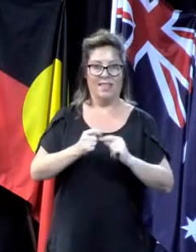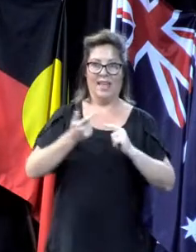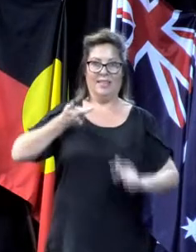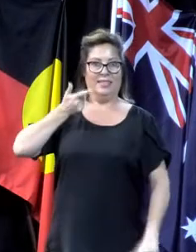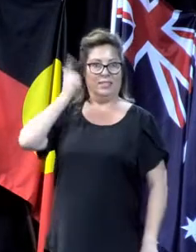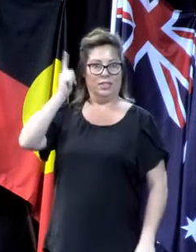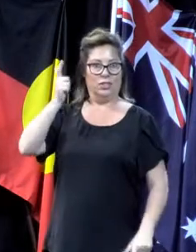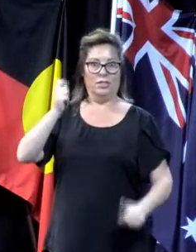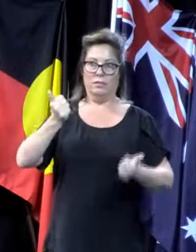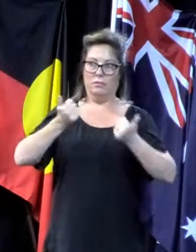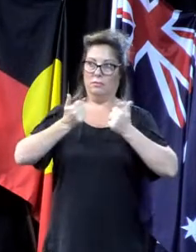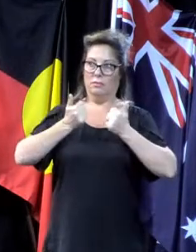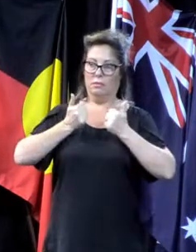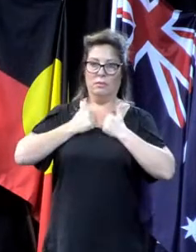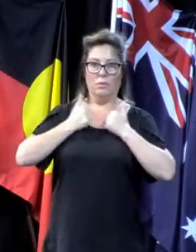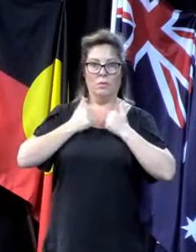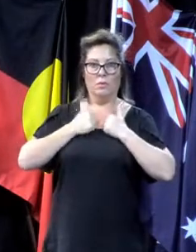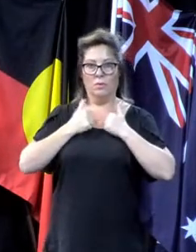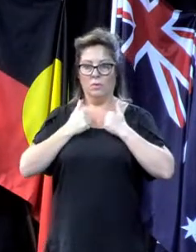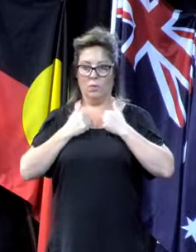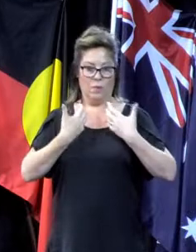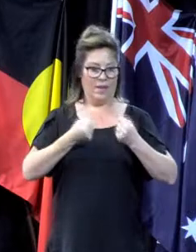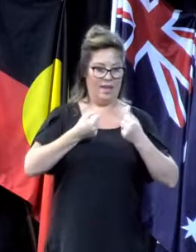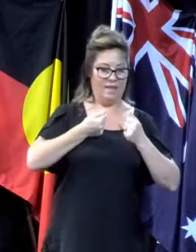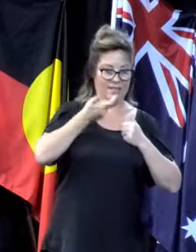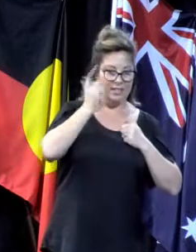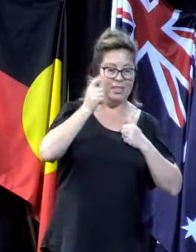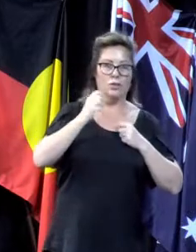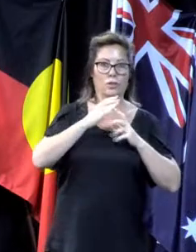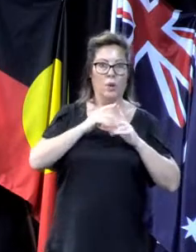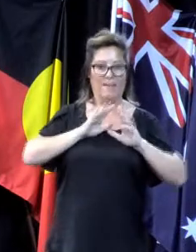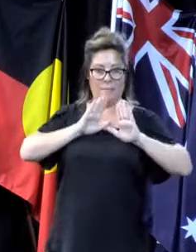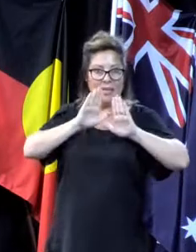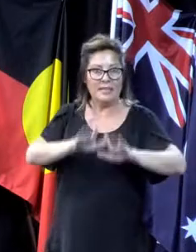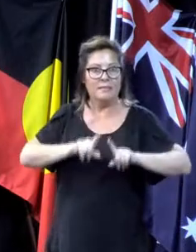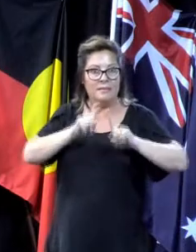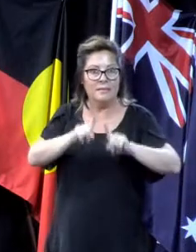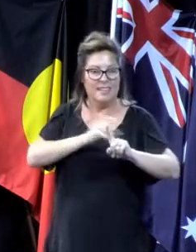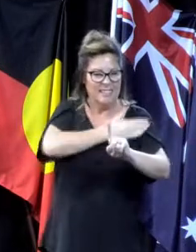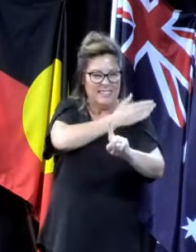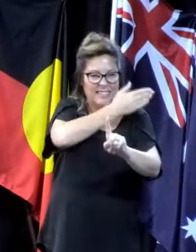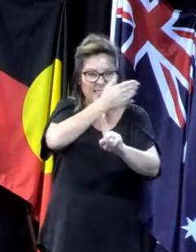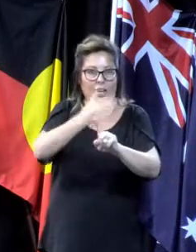we have quite the different - we have teachers who've been at our school for a long time and teachers who may have even attended